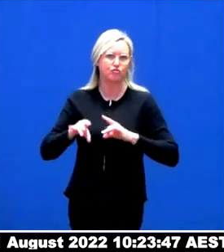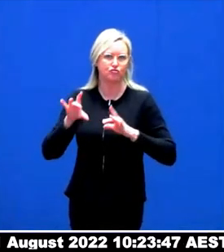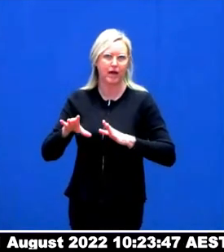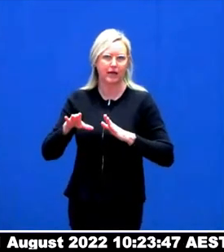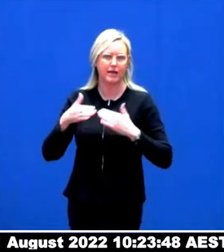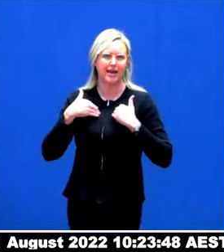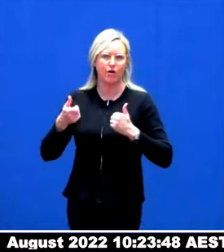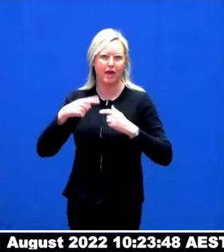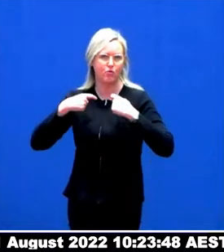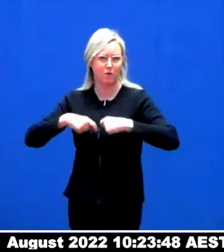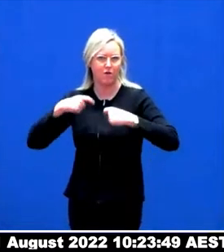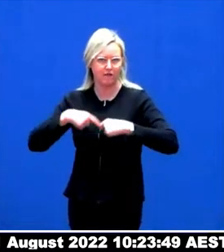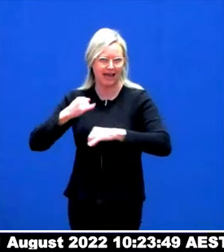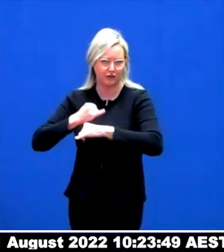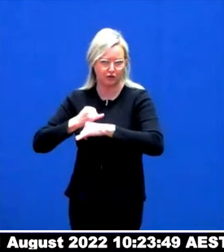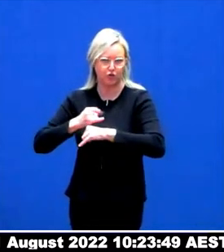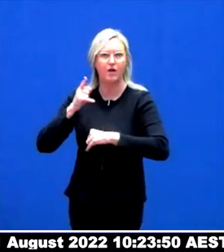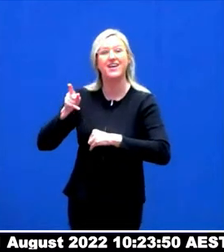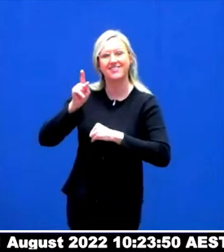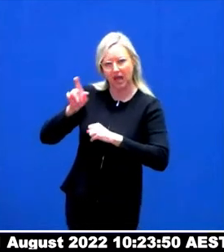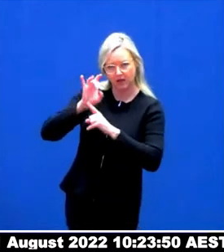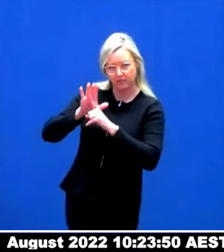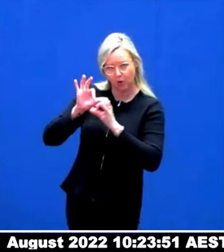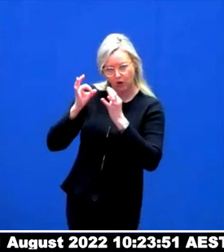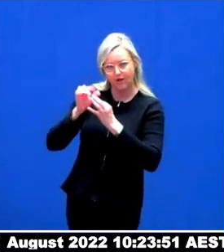Australian Institute of Health and Welfare publishes regular, but also an annual report